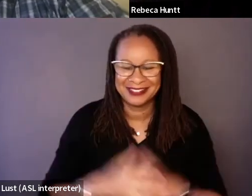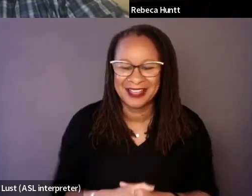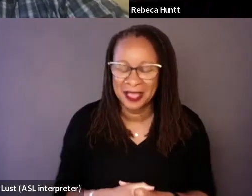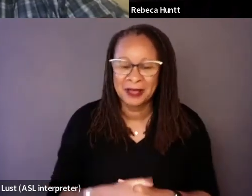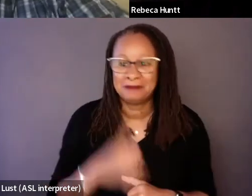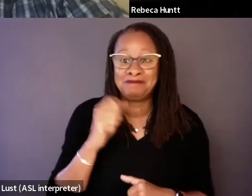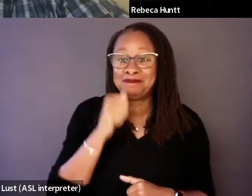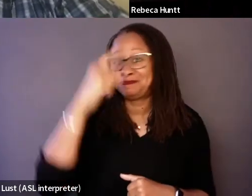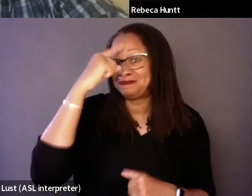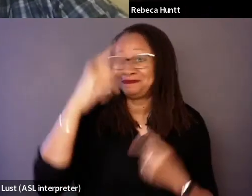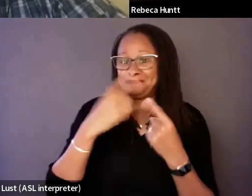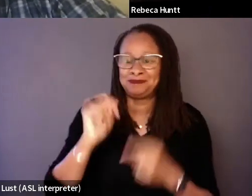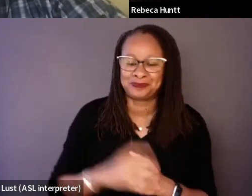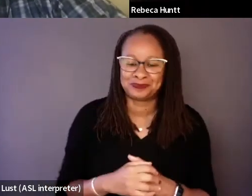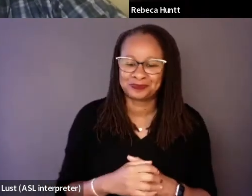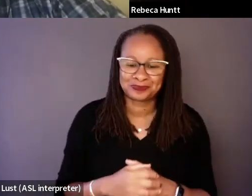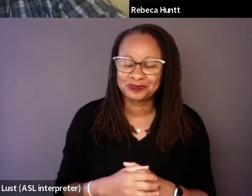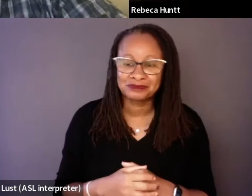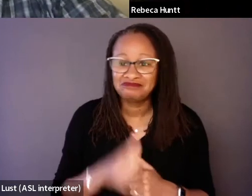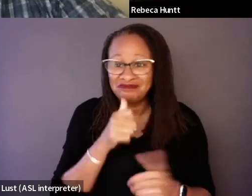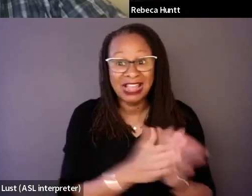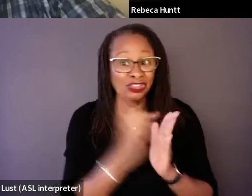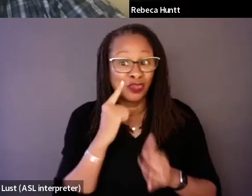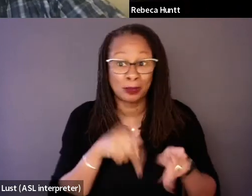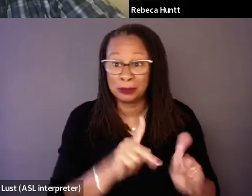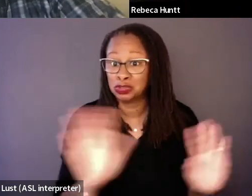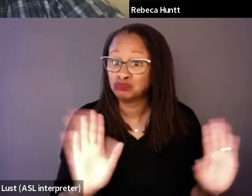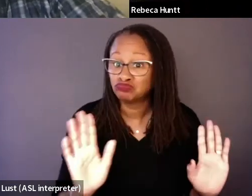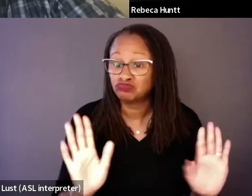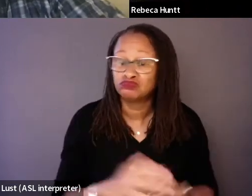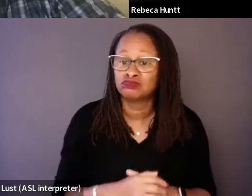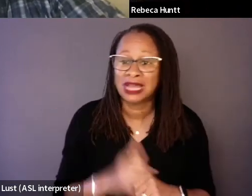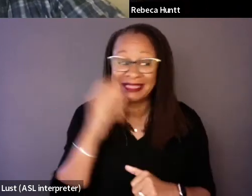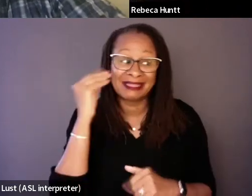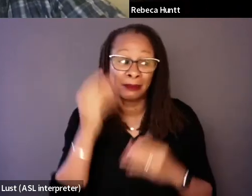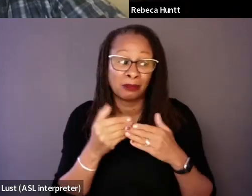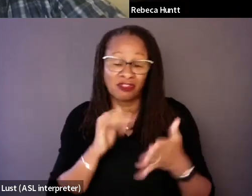Like I wasn't asking for permission. This was my endeavor.